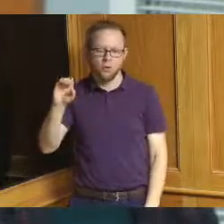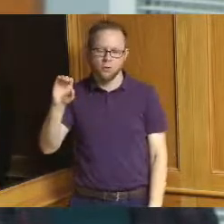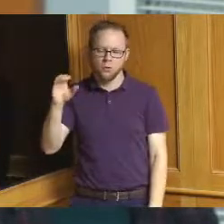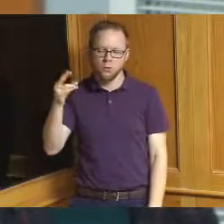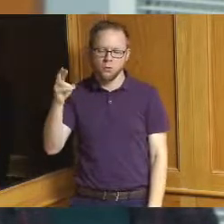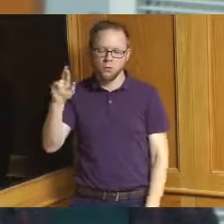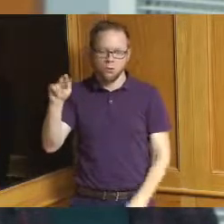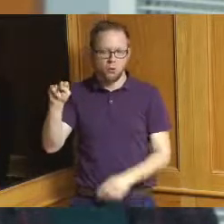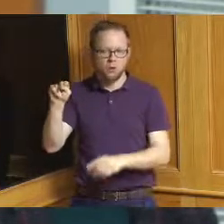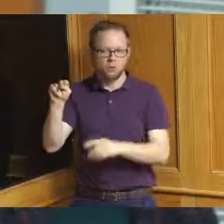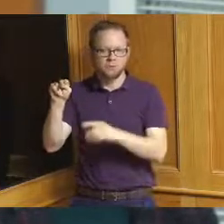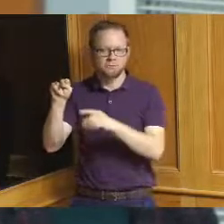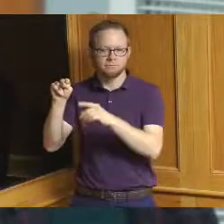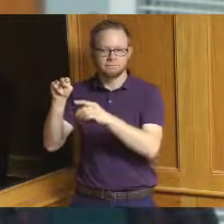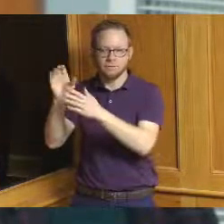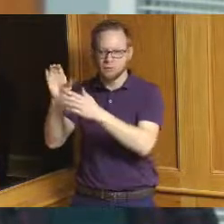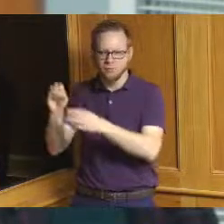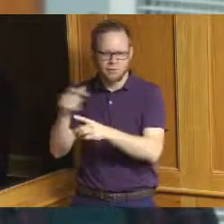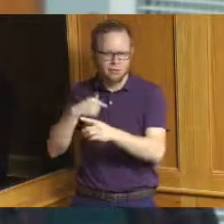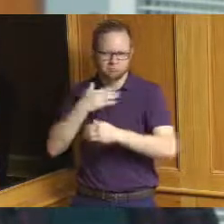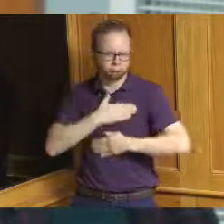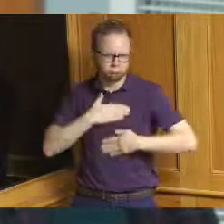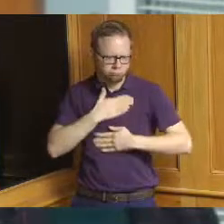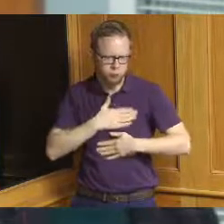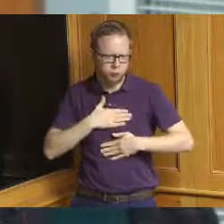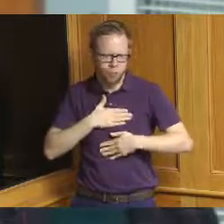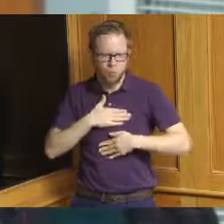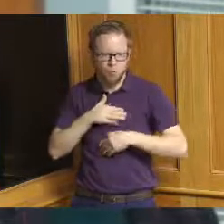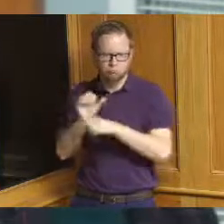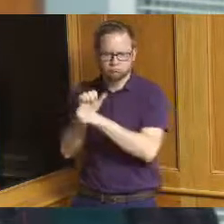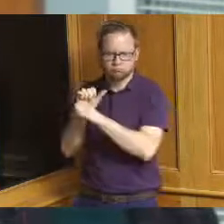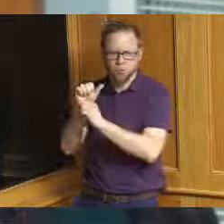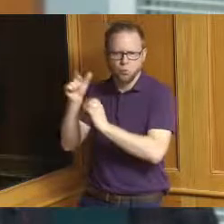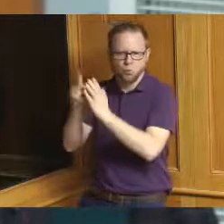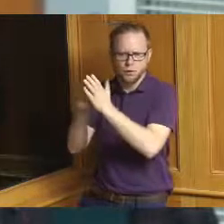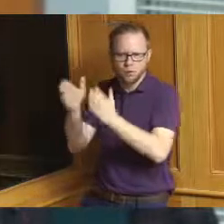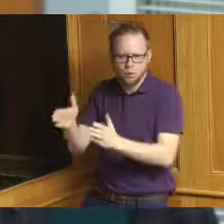I'm having a good time practicing there but i want to make sure that the courts continue to